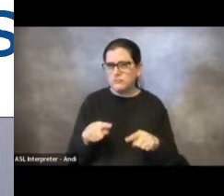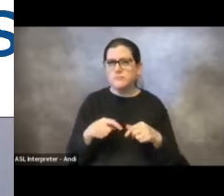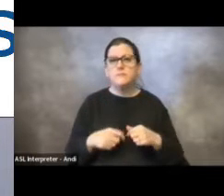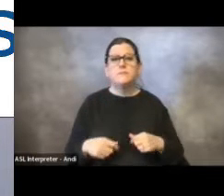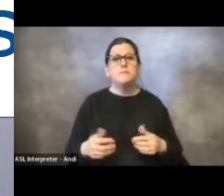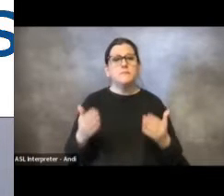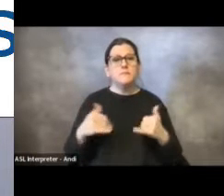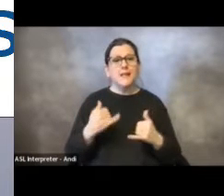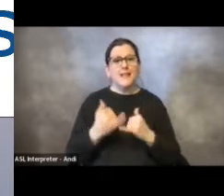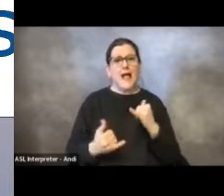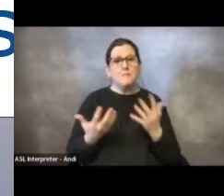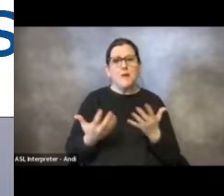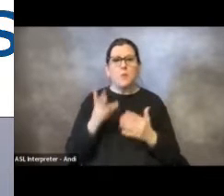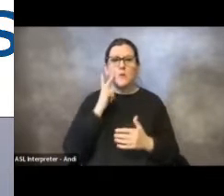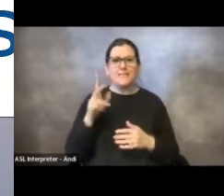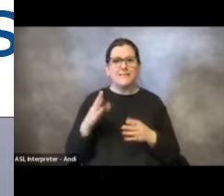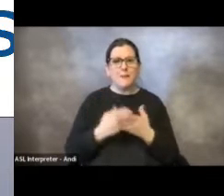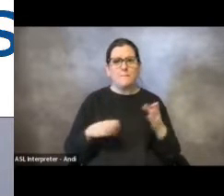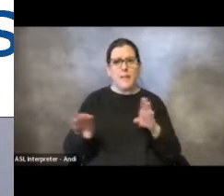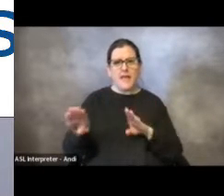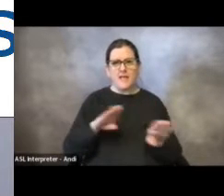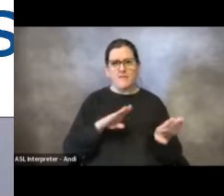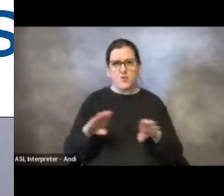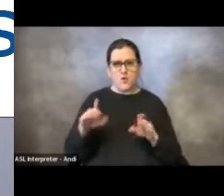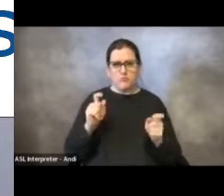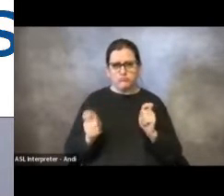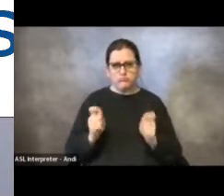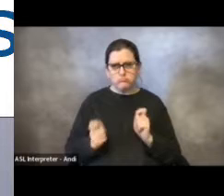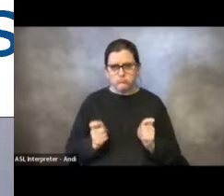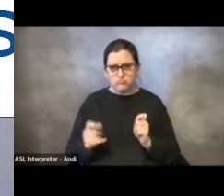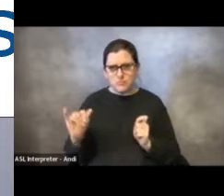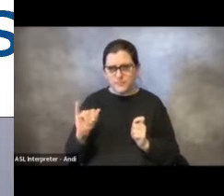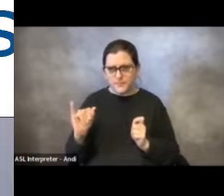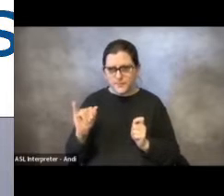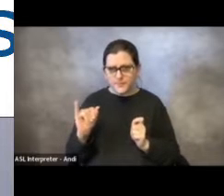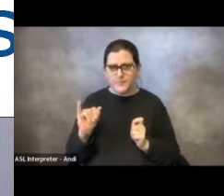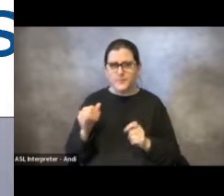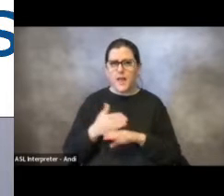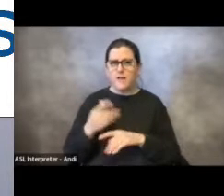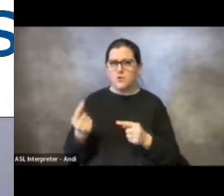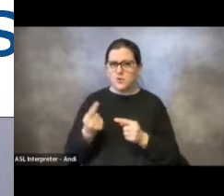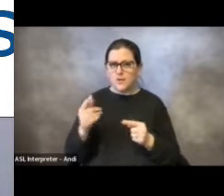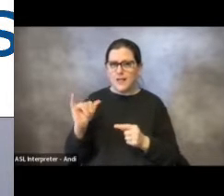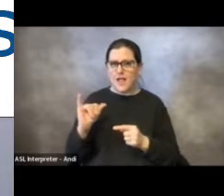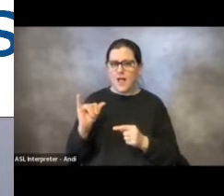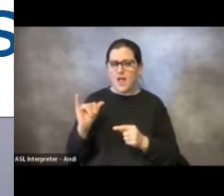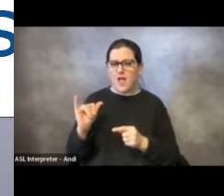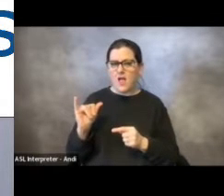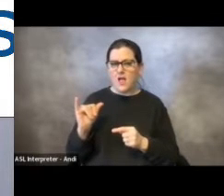see behavioral changes after injury such as things as apathy,